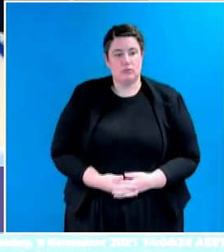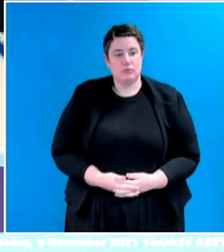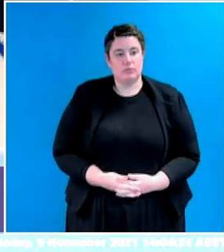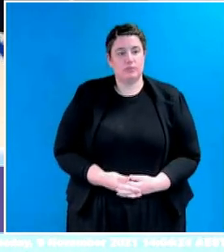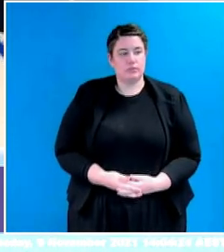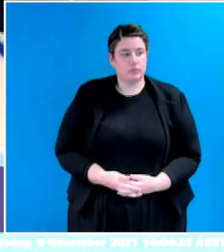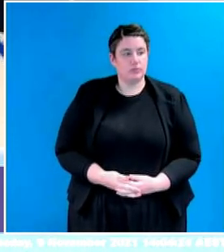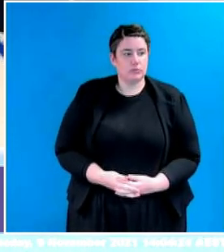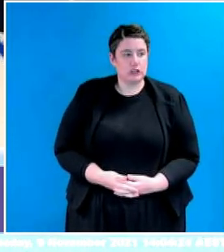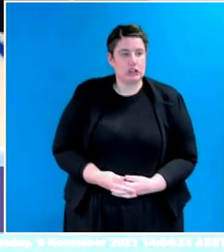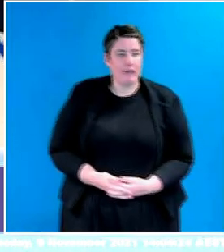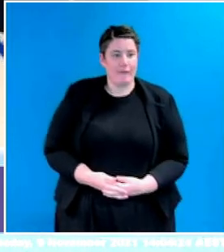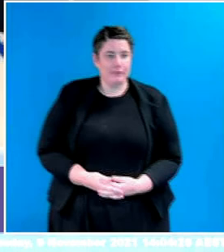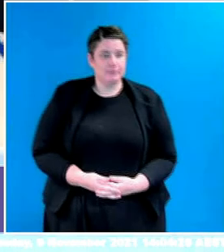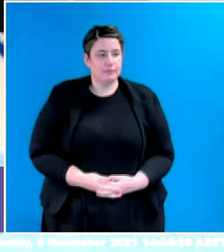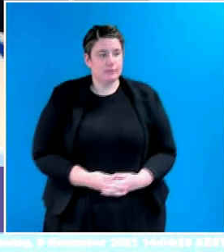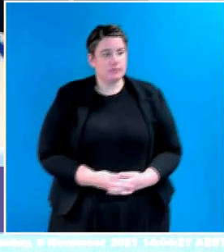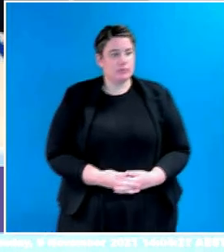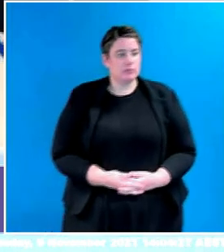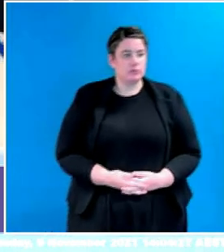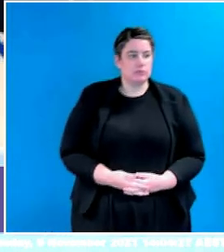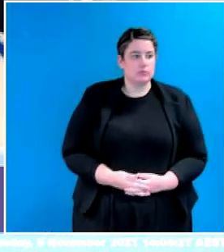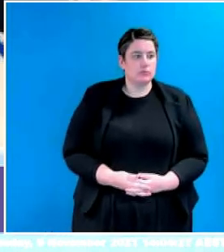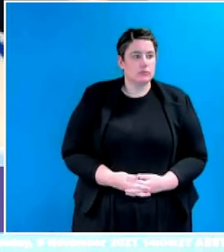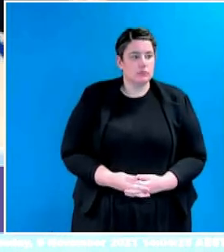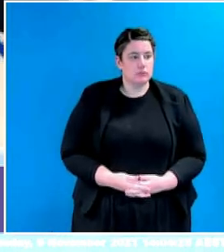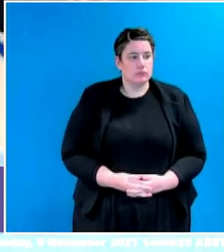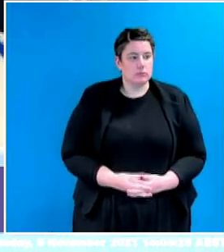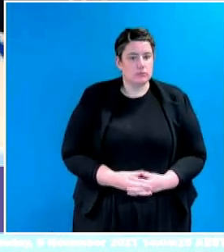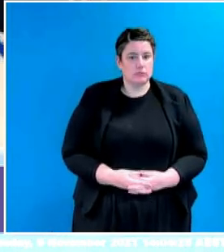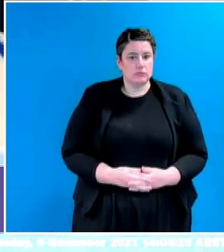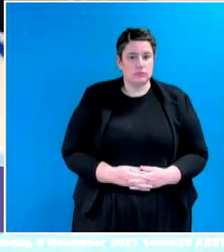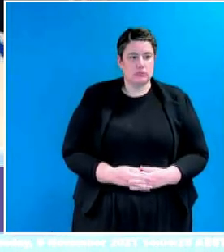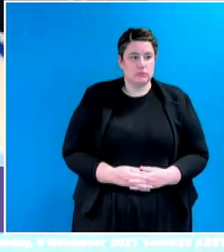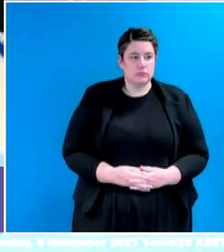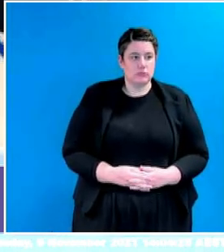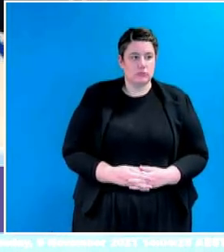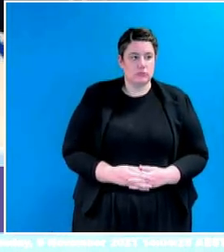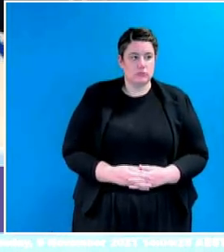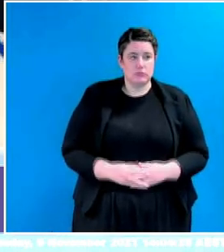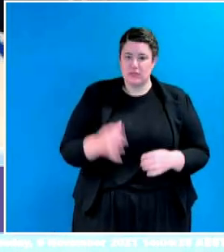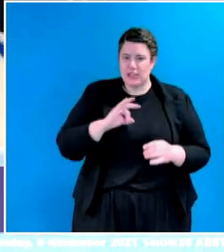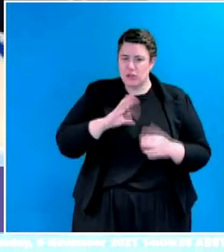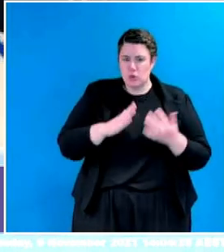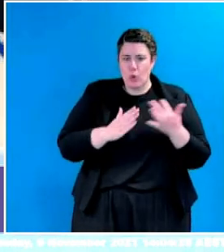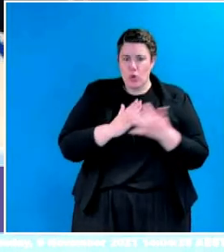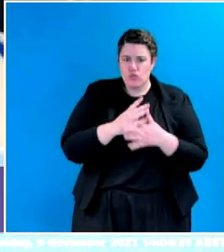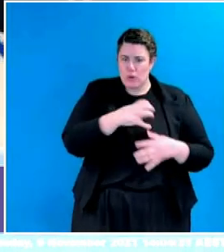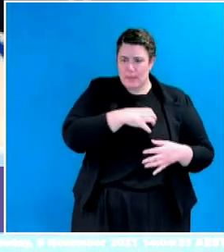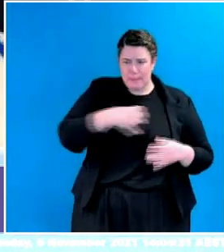That's more or less where I was coming from. And it didn't need to go through any Cabinet process, is that right?